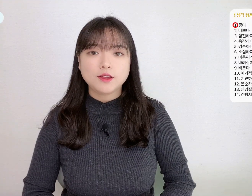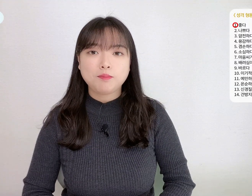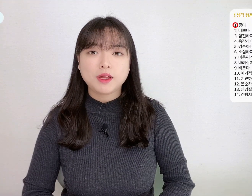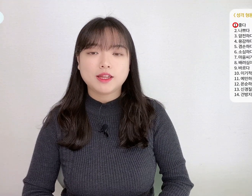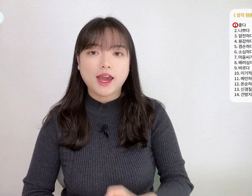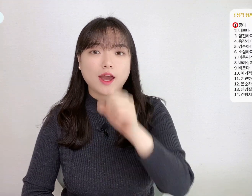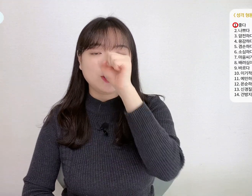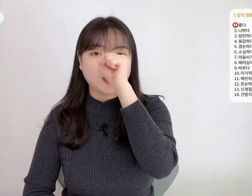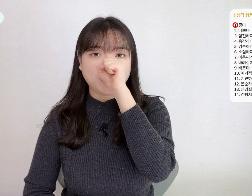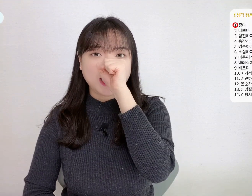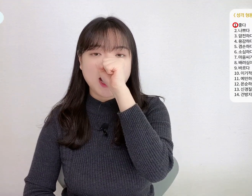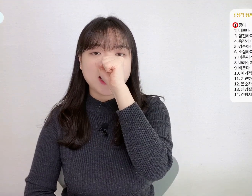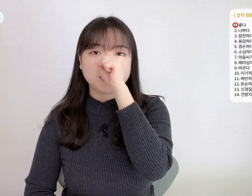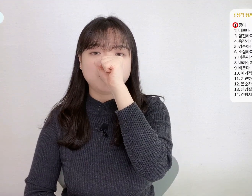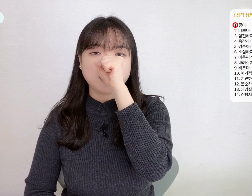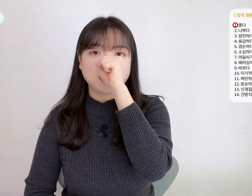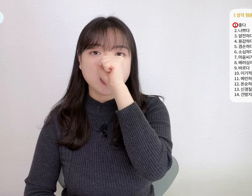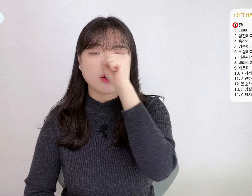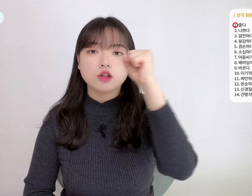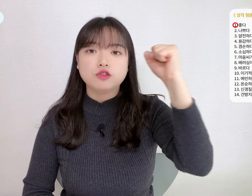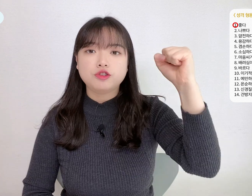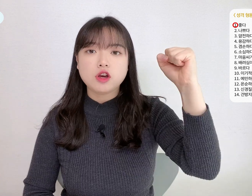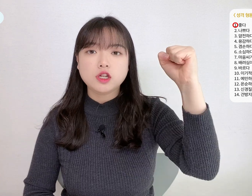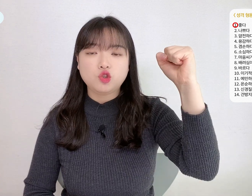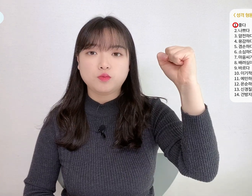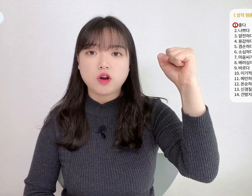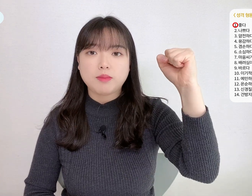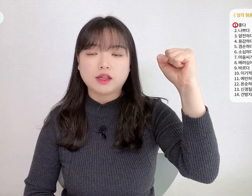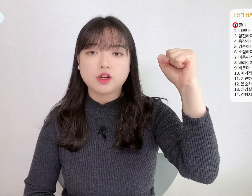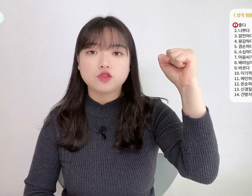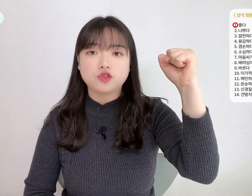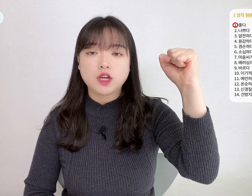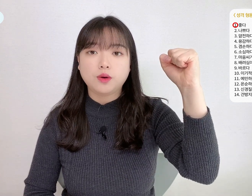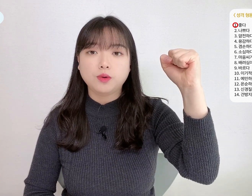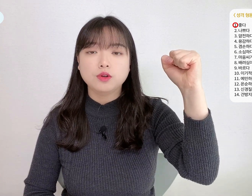What is the first sign for [good]? If you put the water level to your nose while making a fist,